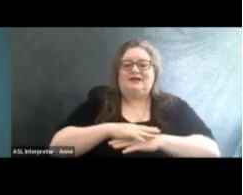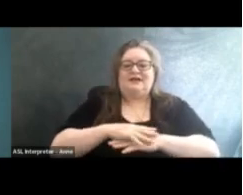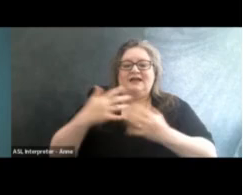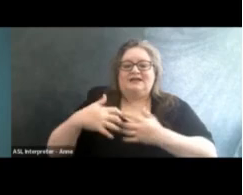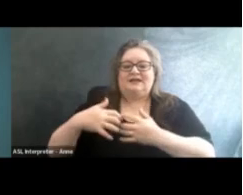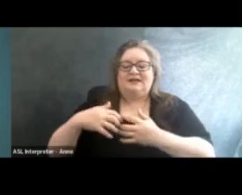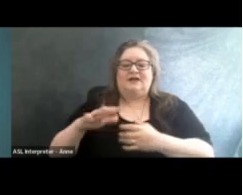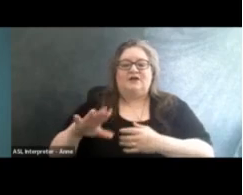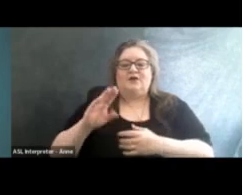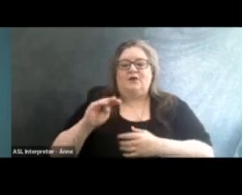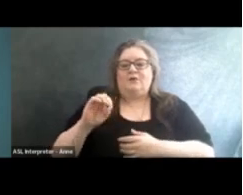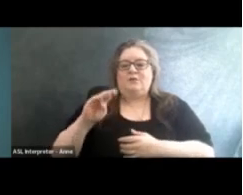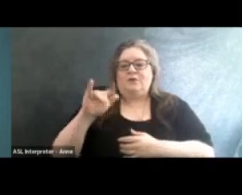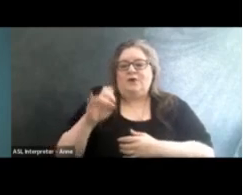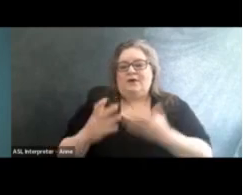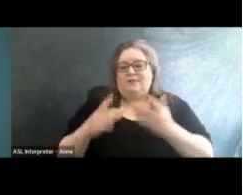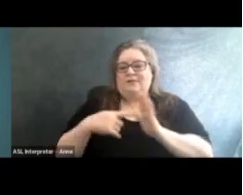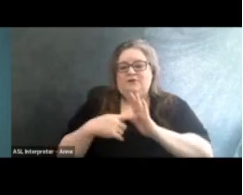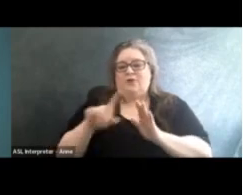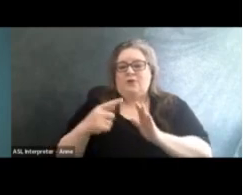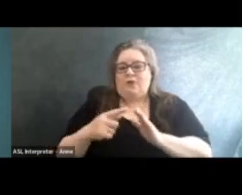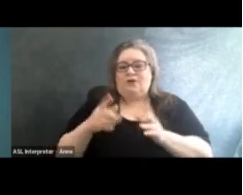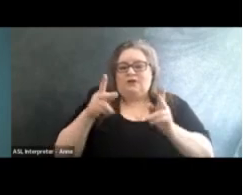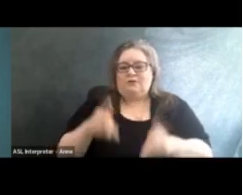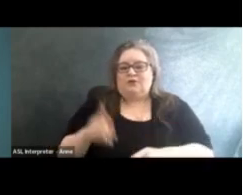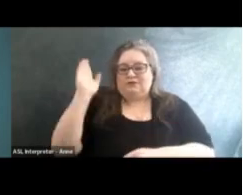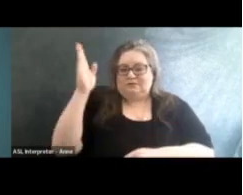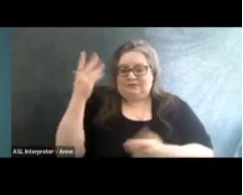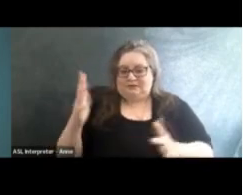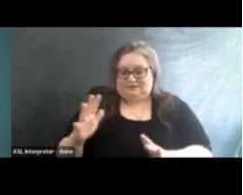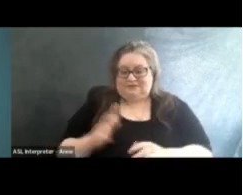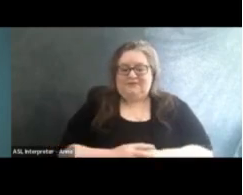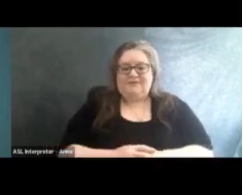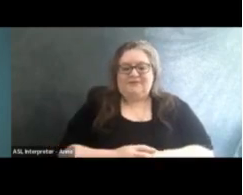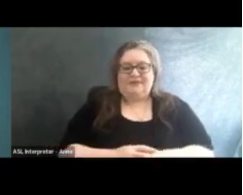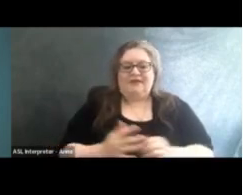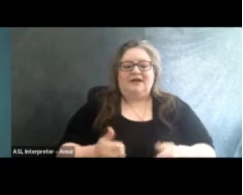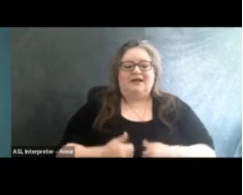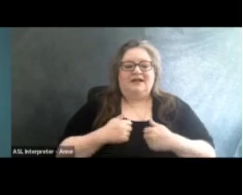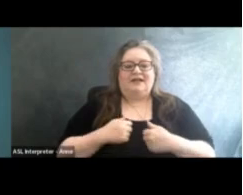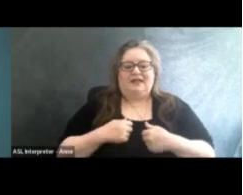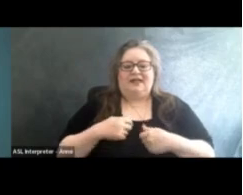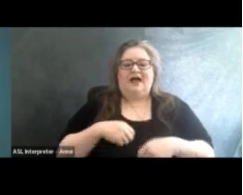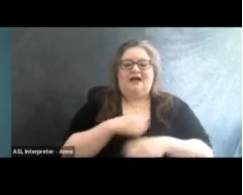device may only show the active speaker. This live webinar includes polls and evaluation